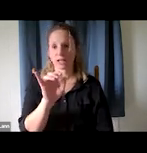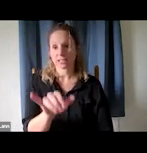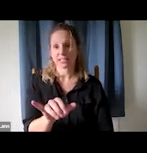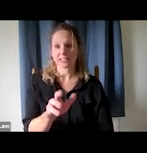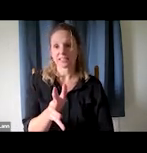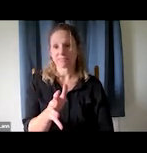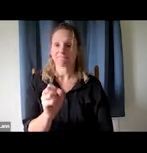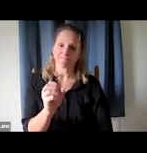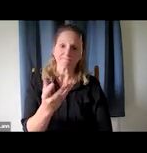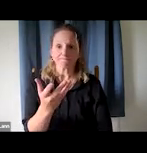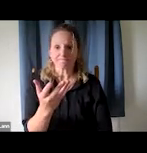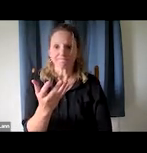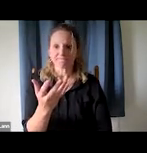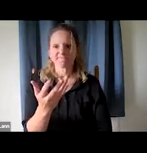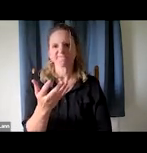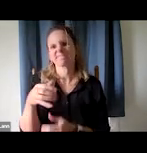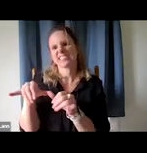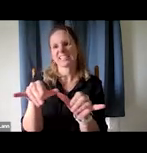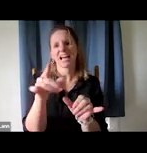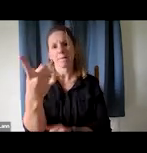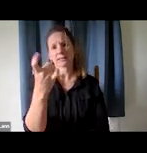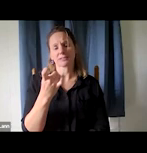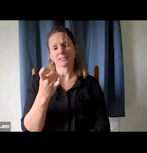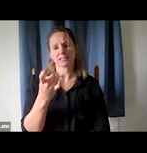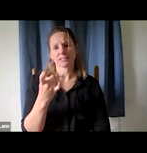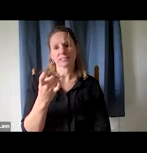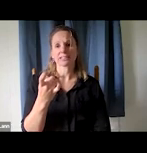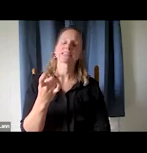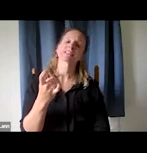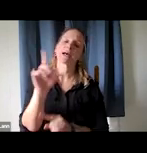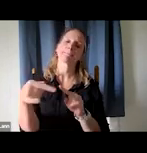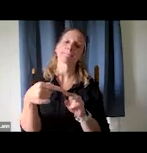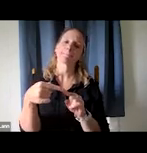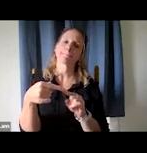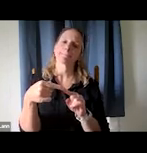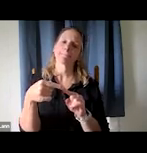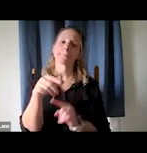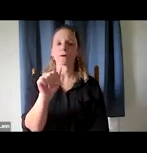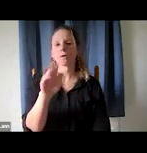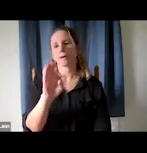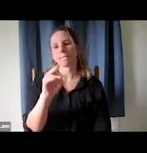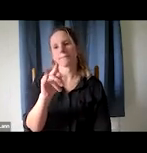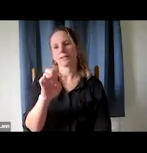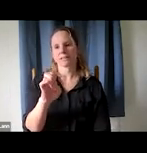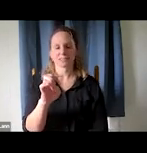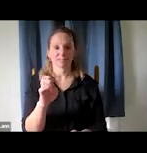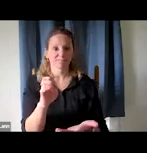So a common question that I get about these periods of abstinence is what happens if you don't have evidence of that?